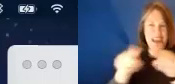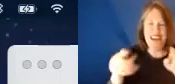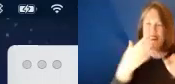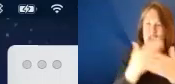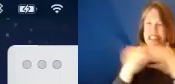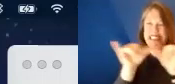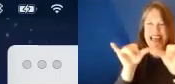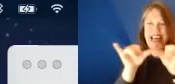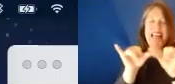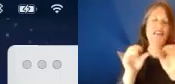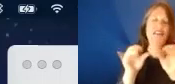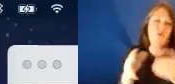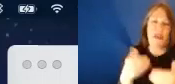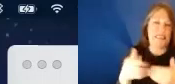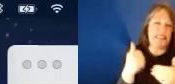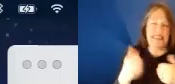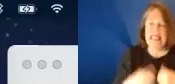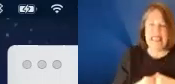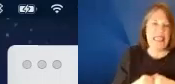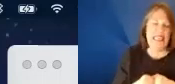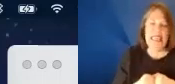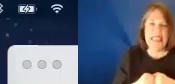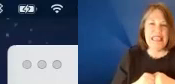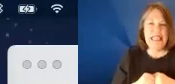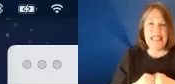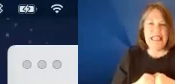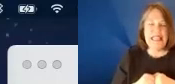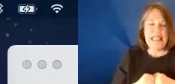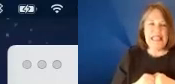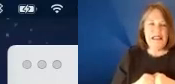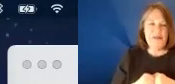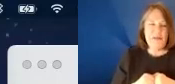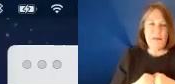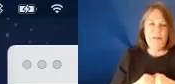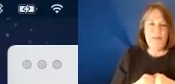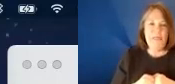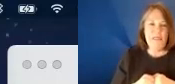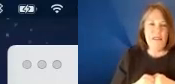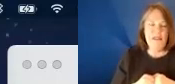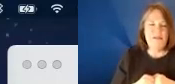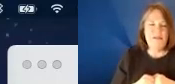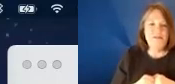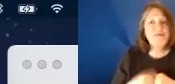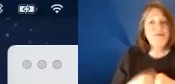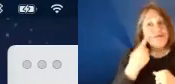easier to do. 06:53:11 In terms of entering content, here